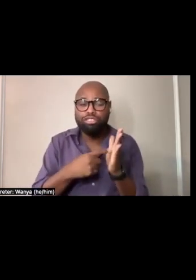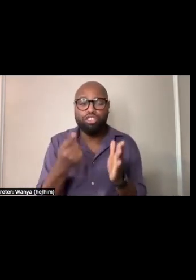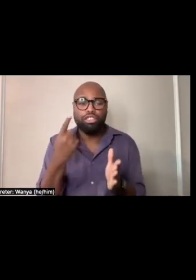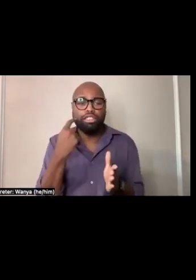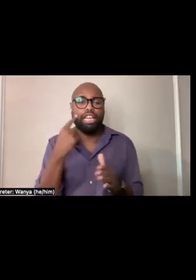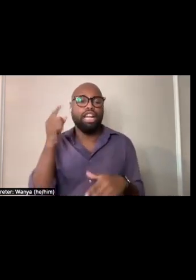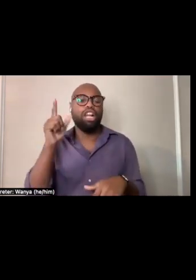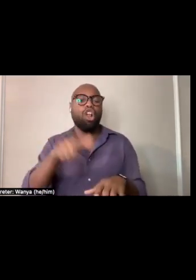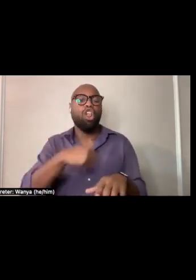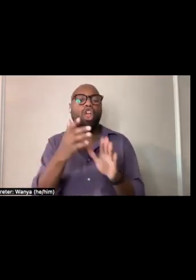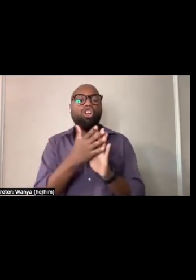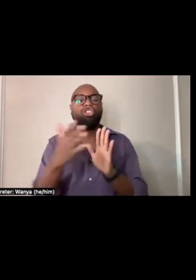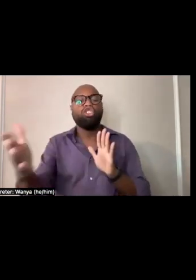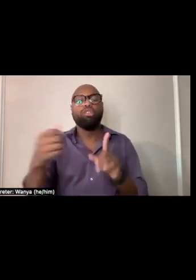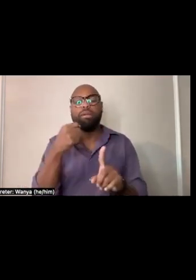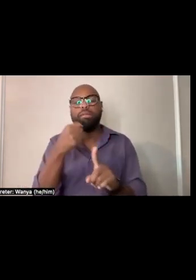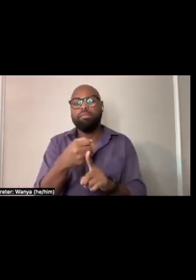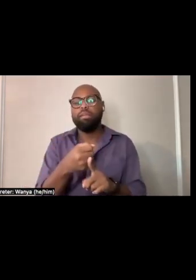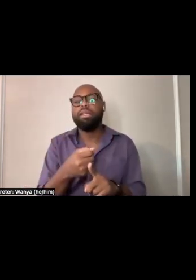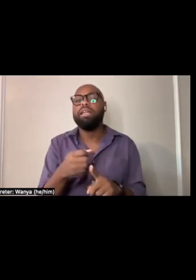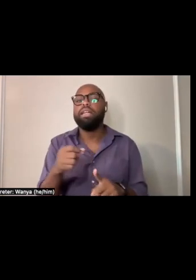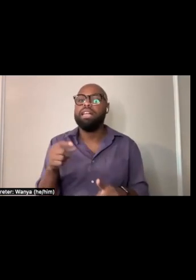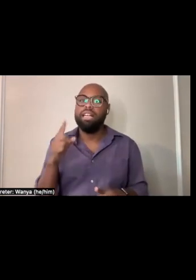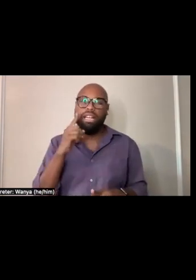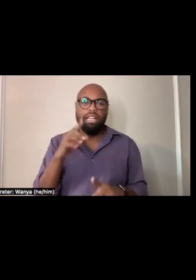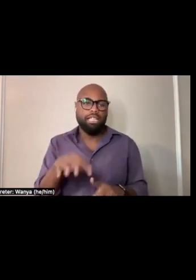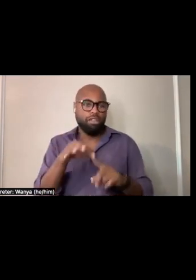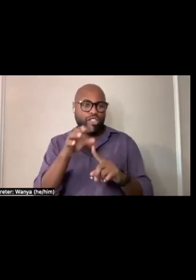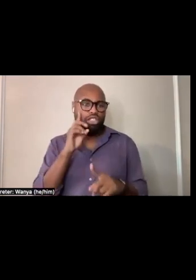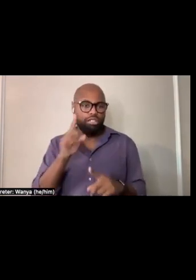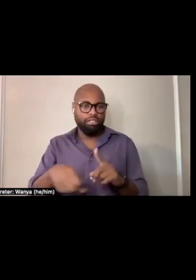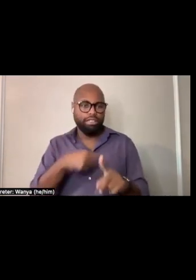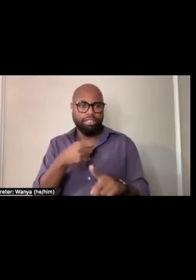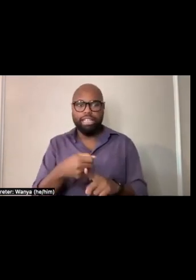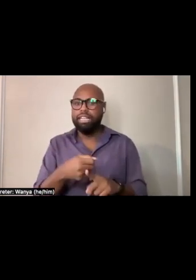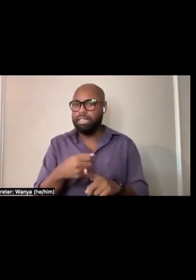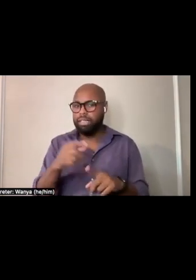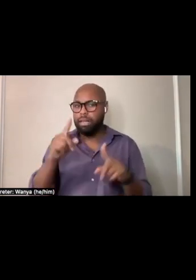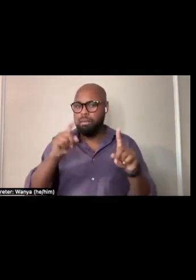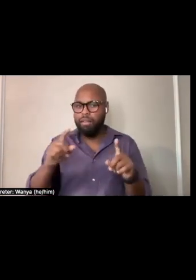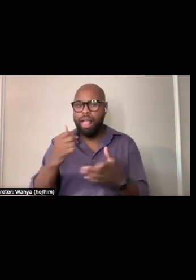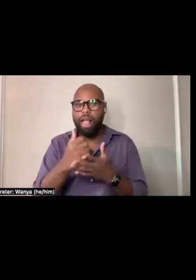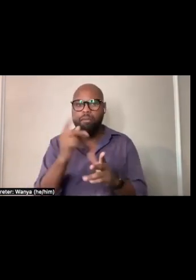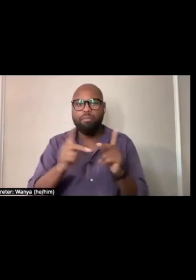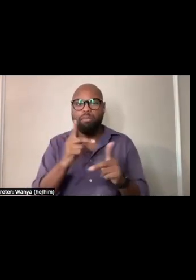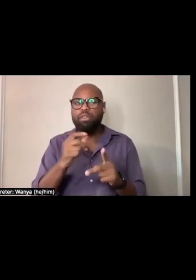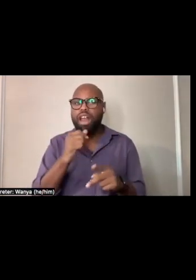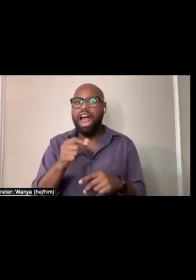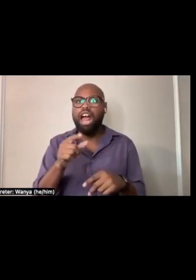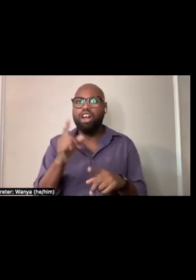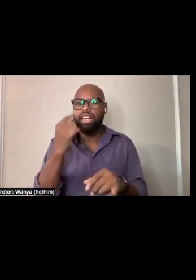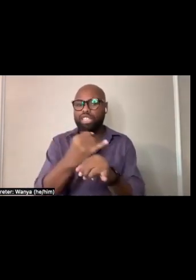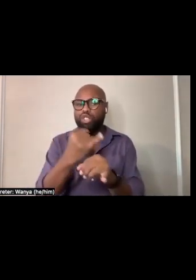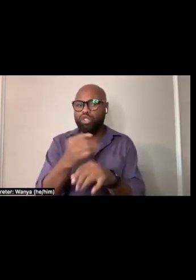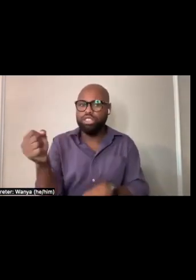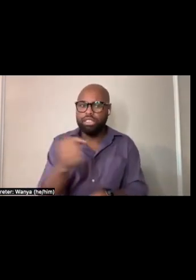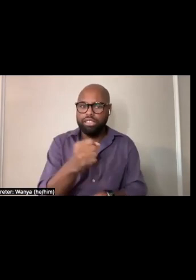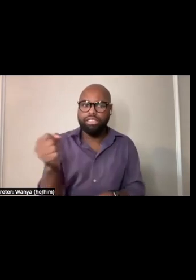Especially the extent to which the pilot keeps, helps people stay out of institutions and permanently house long term.